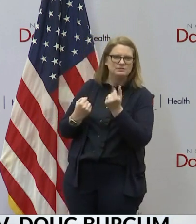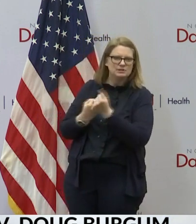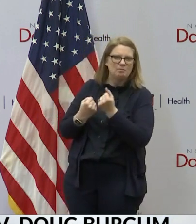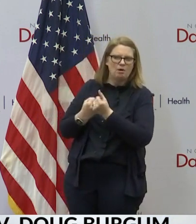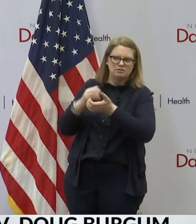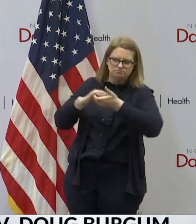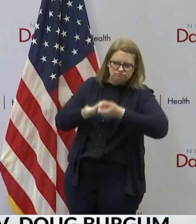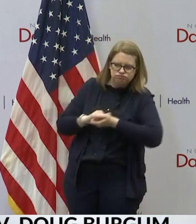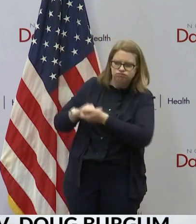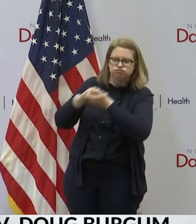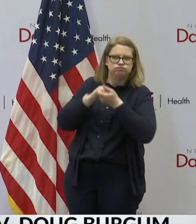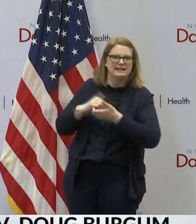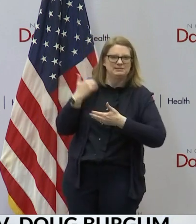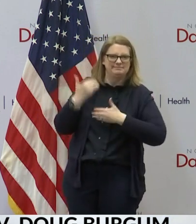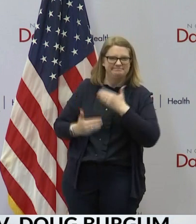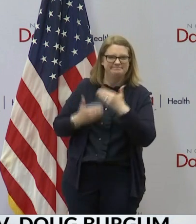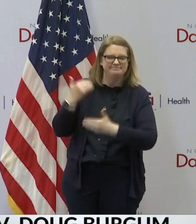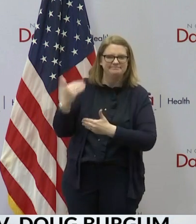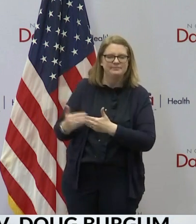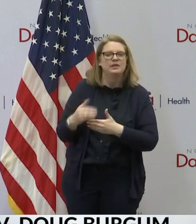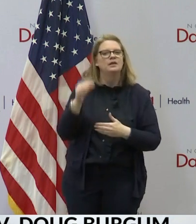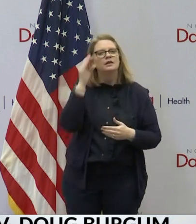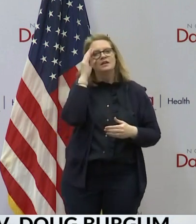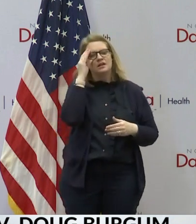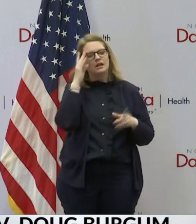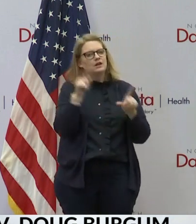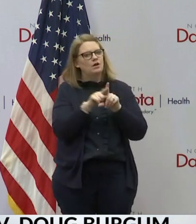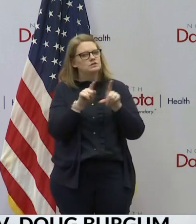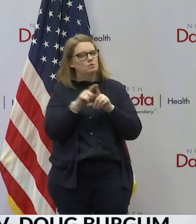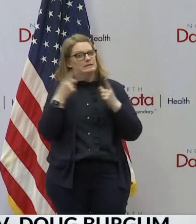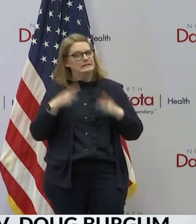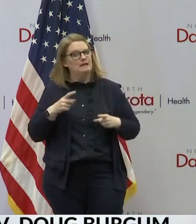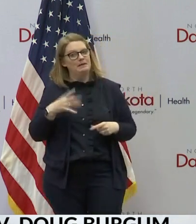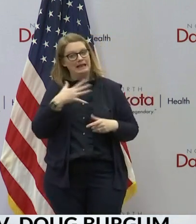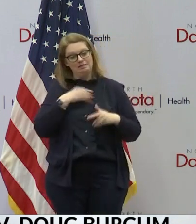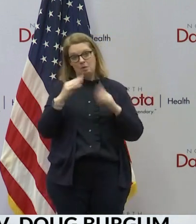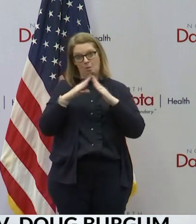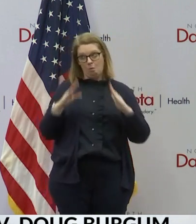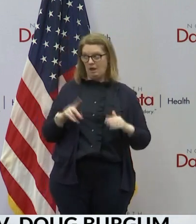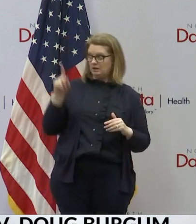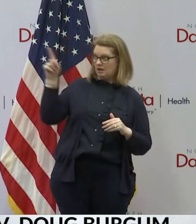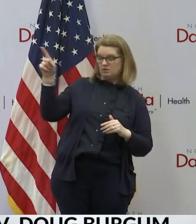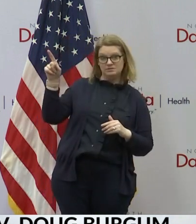HAVE BEEN GREAT PARTNERS WITH THE STATES AS WE GO THROUGH ALL